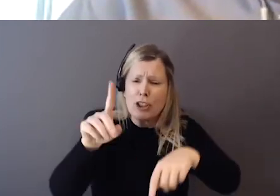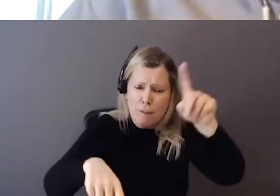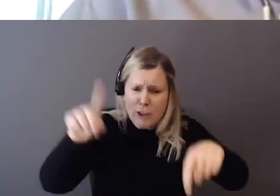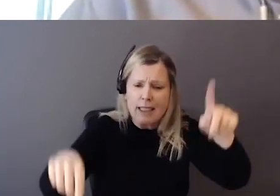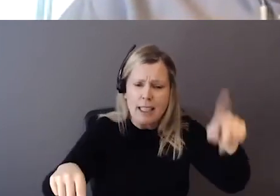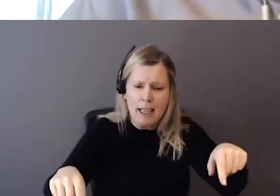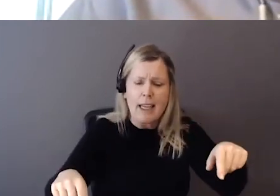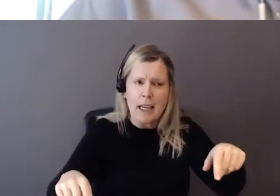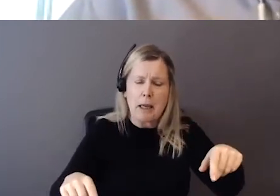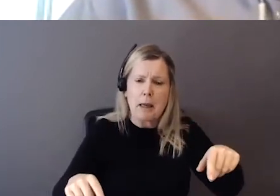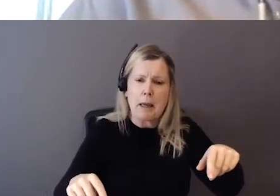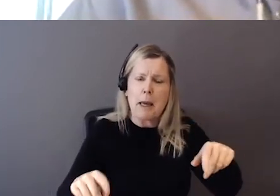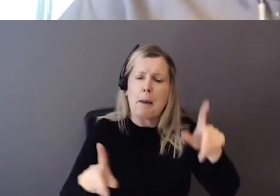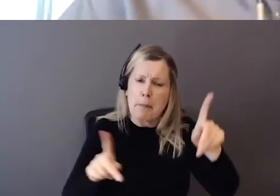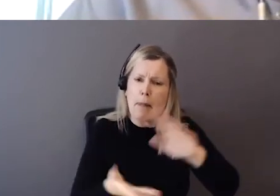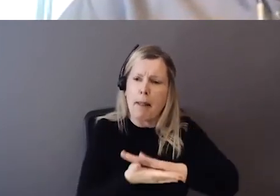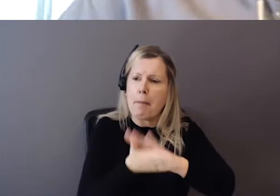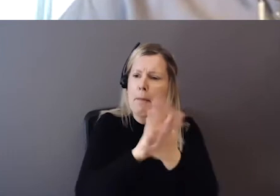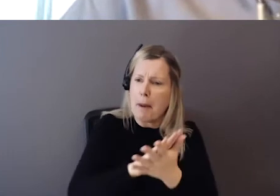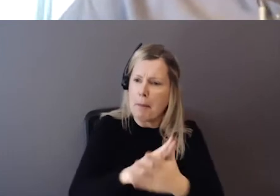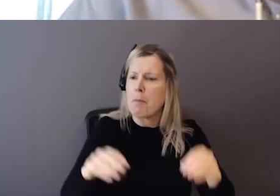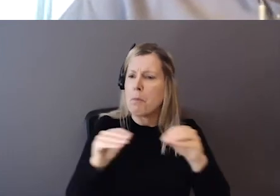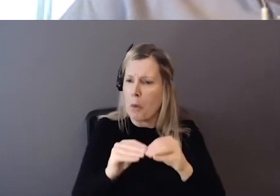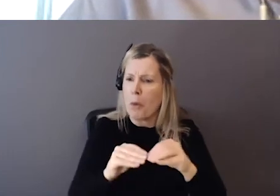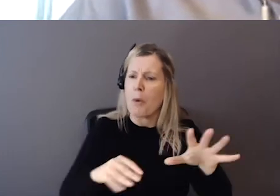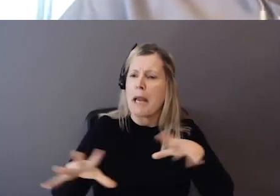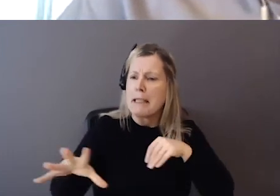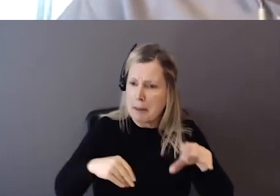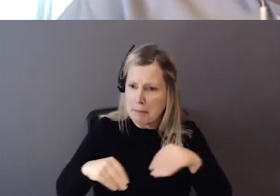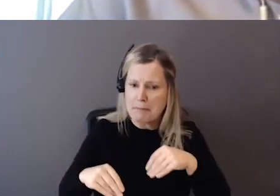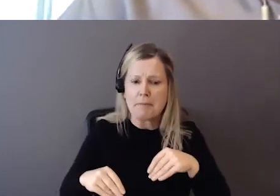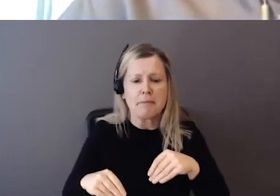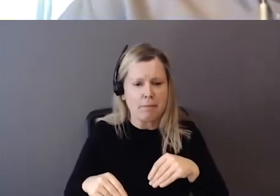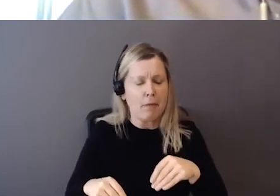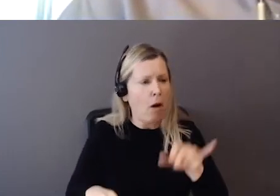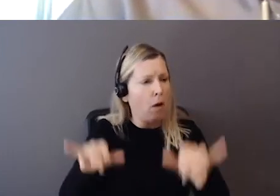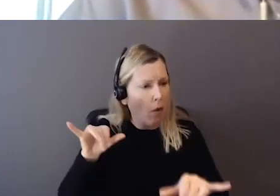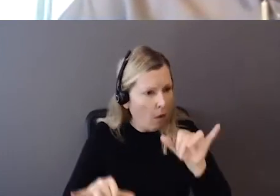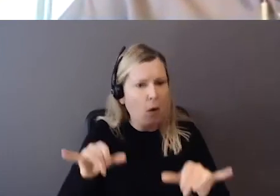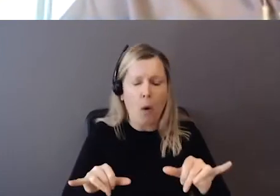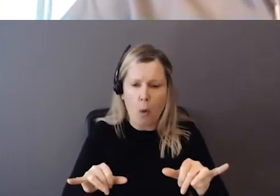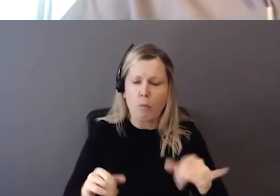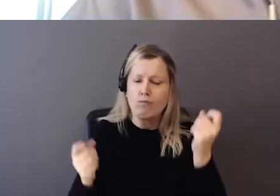more accepting of everyone's differences. And when you see people being treated, so I mean, I've